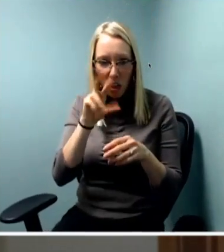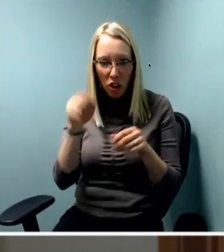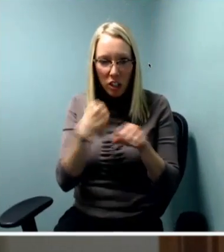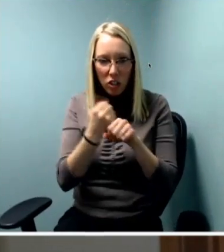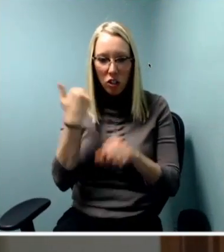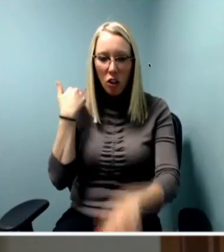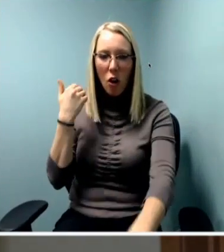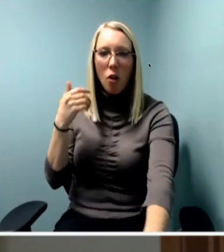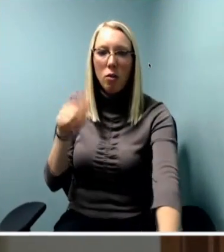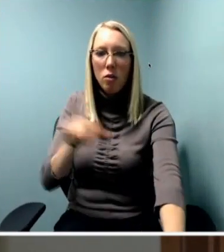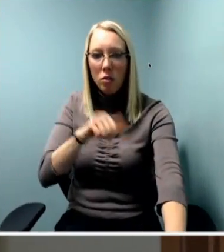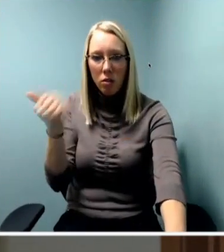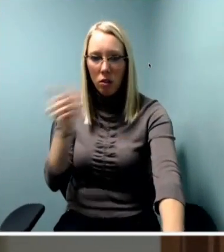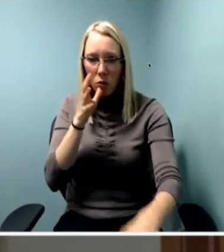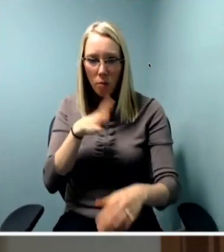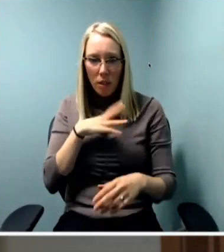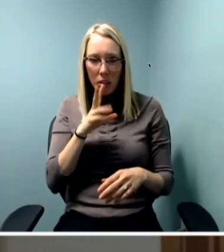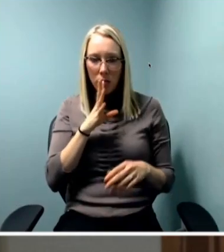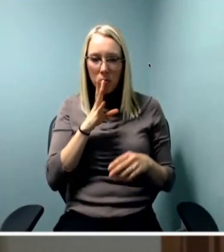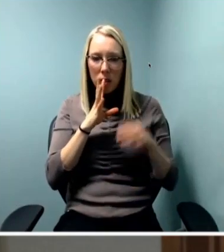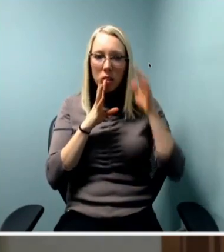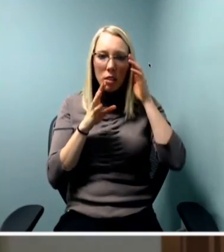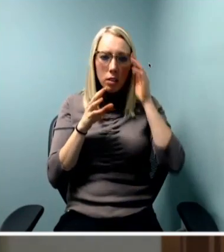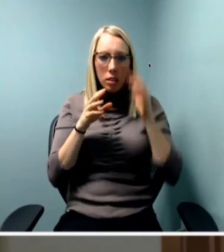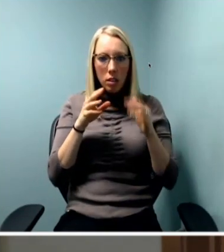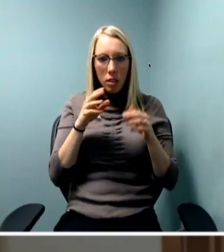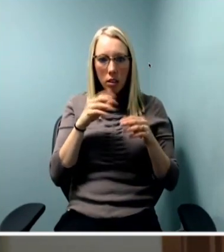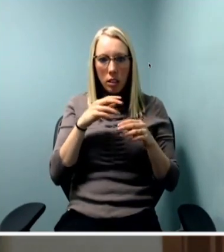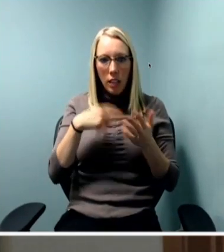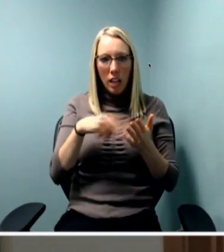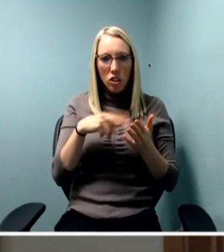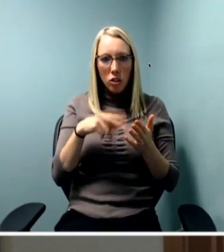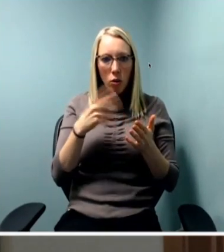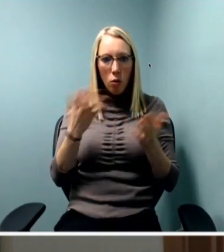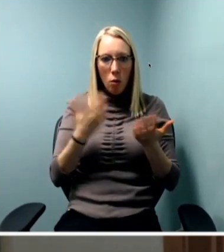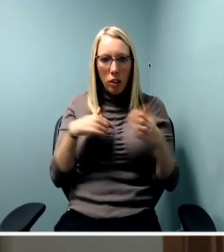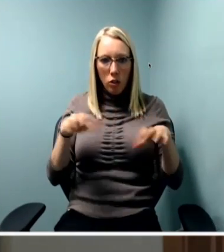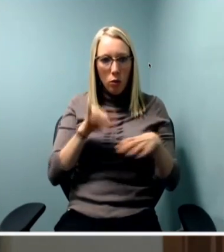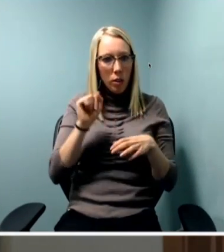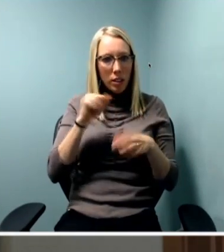And I took over the artistic direction of the company 10 years in,